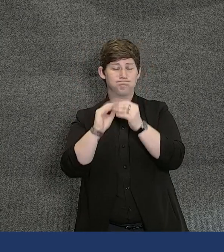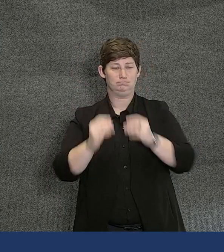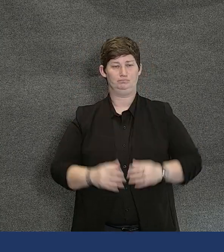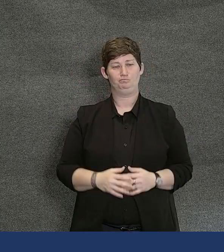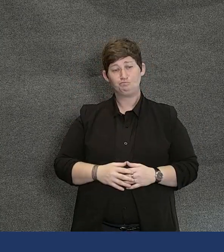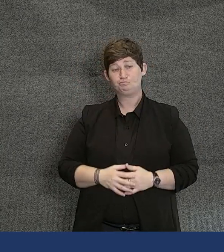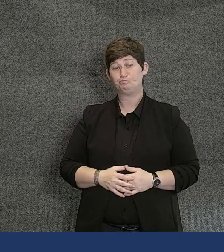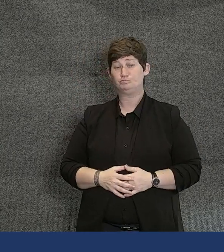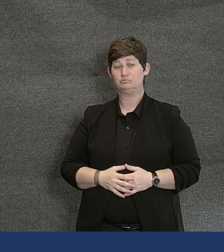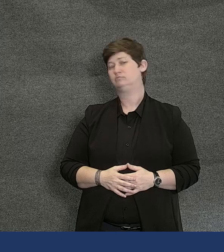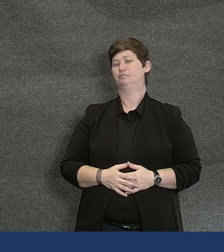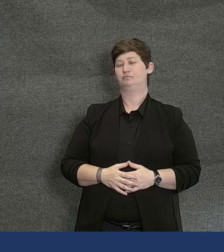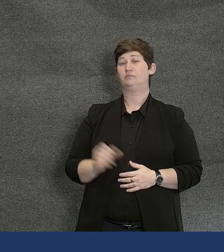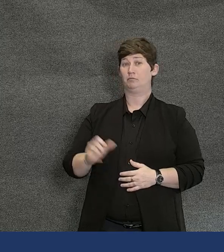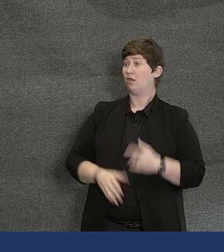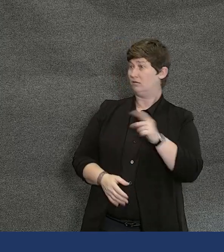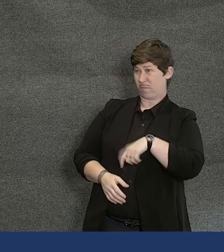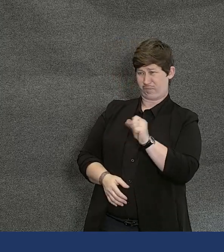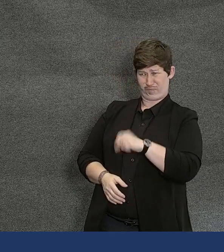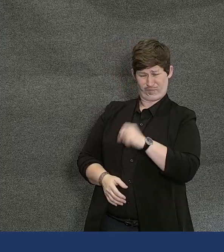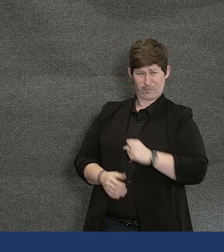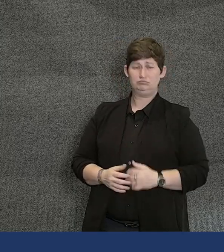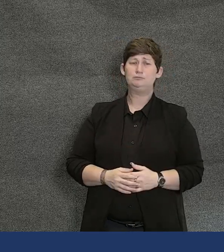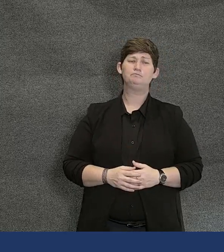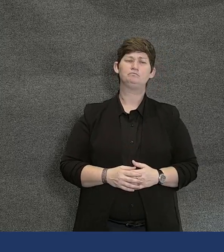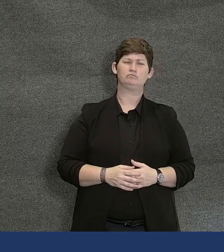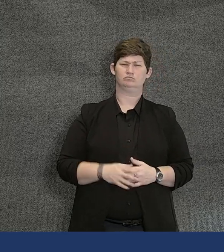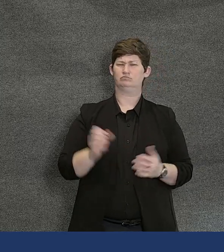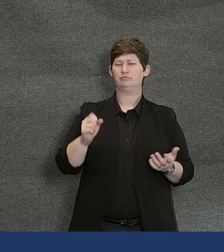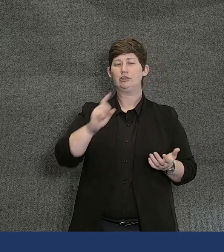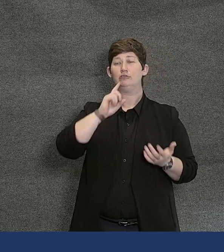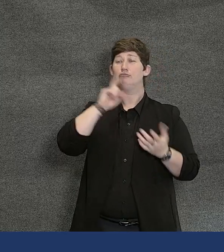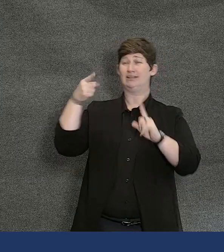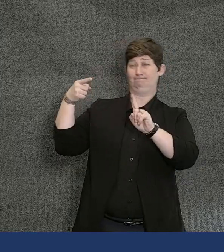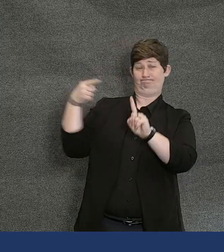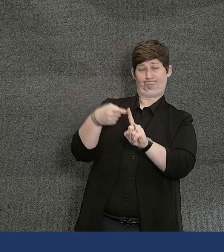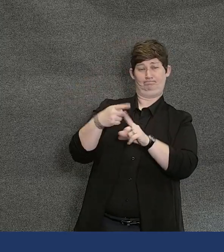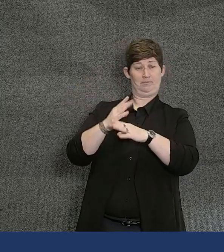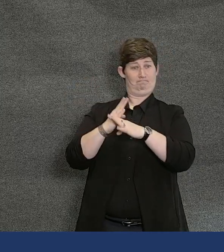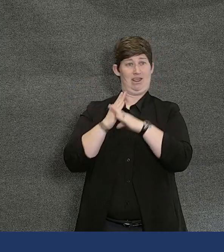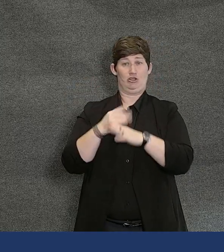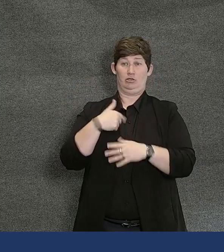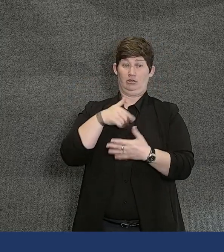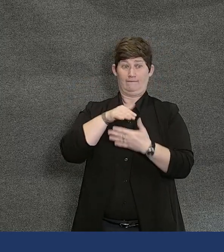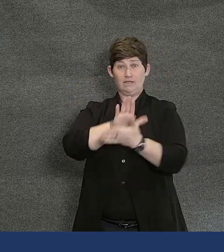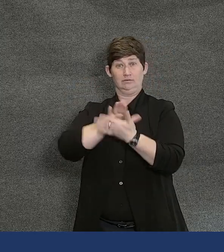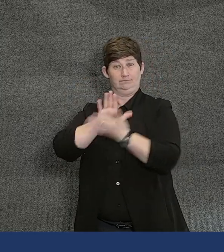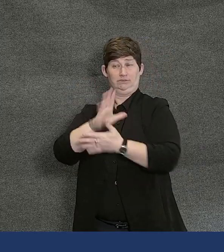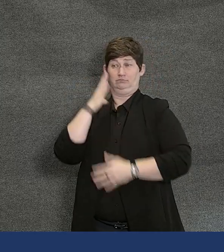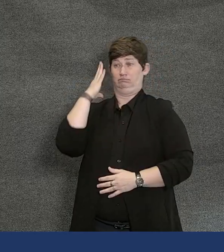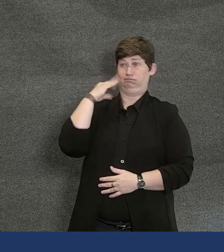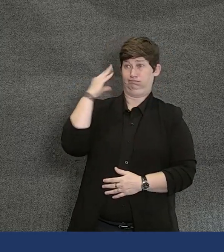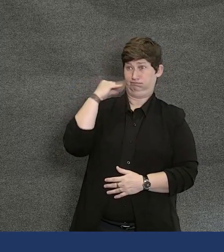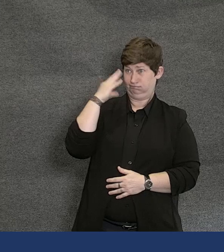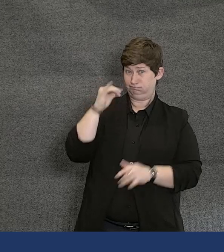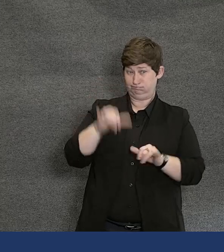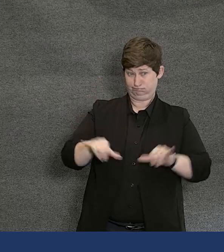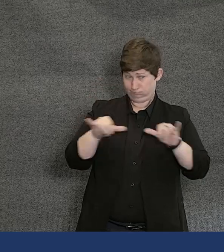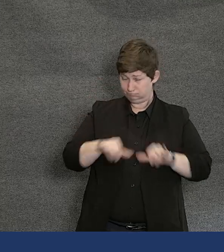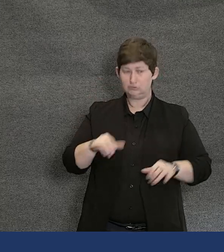the only other barrier that I've faced, and this is not necessarily having to do with on-demand